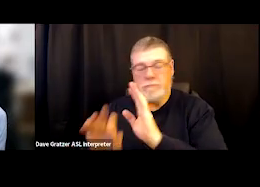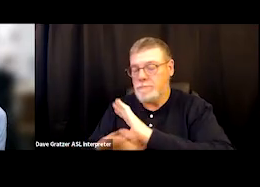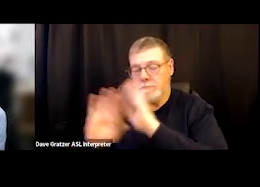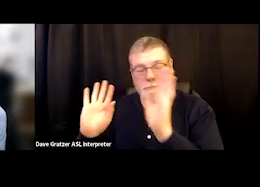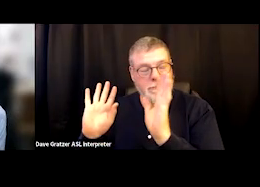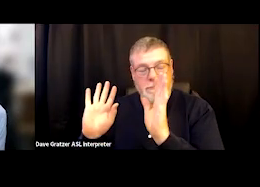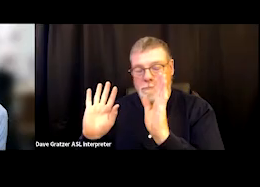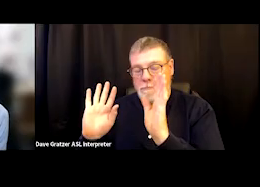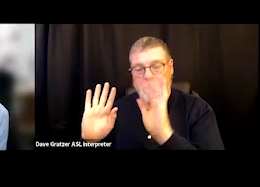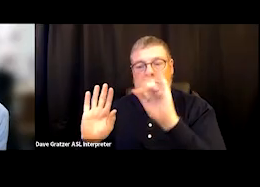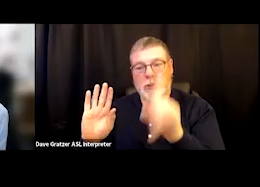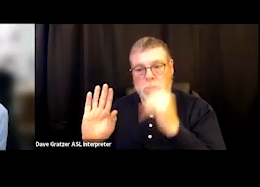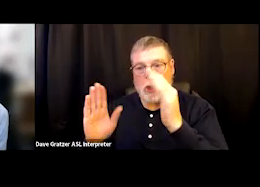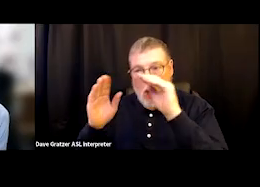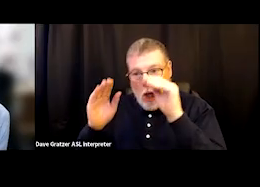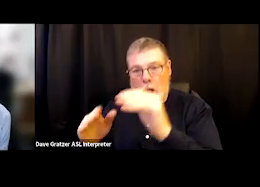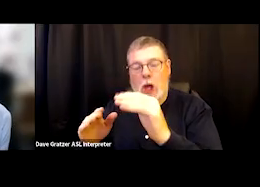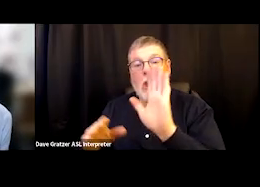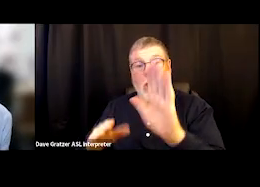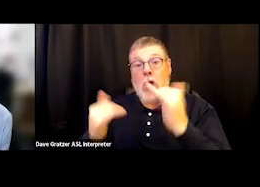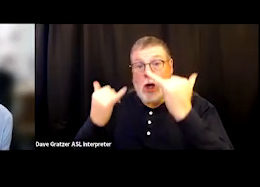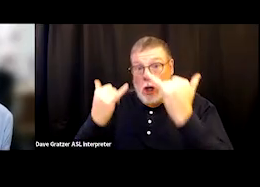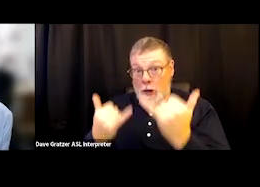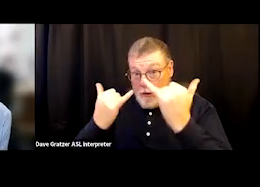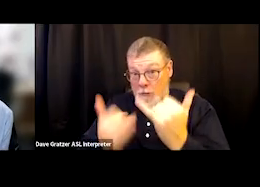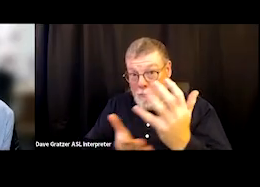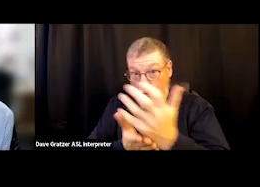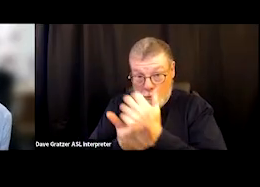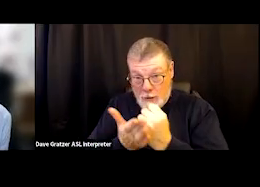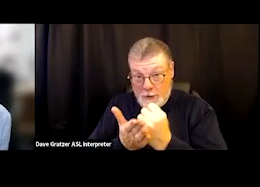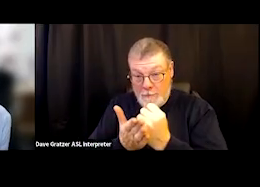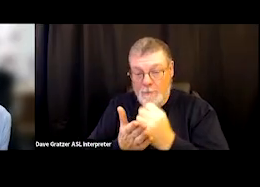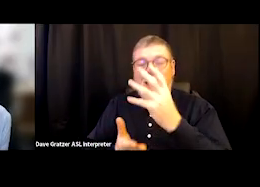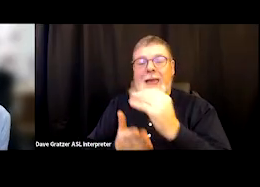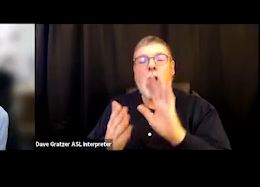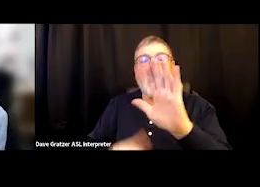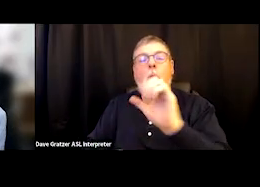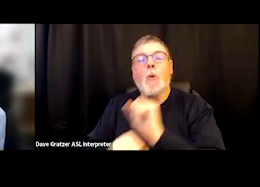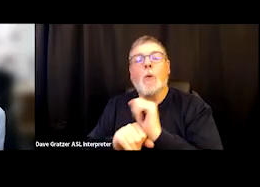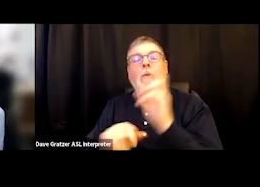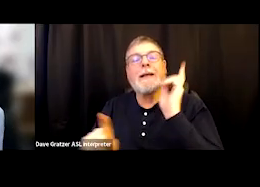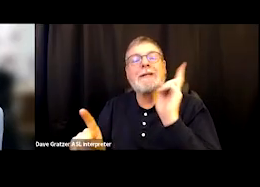They're just looking at what are your current earnings and what did your work history look like.